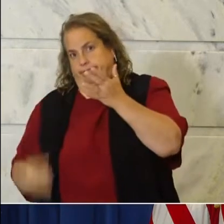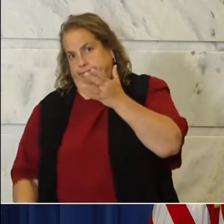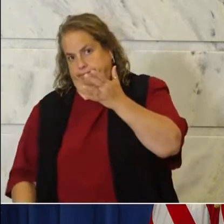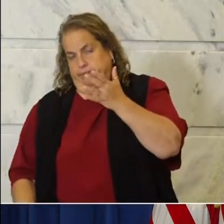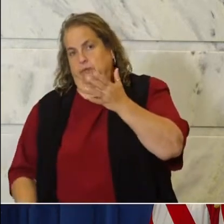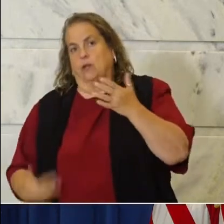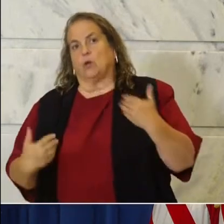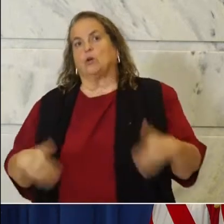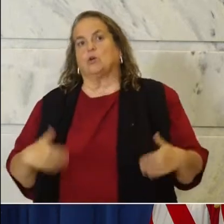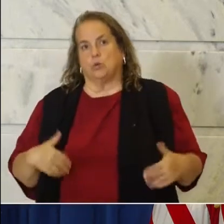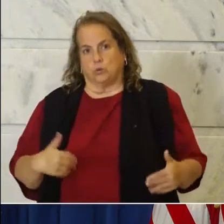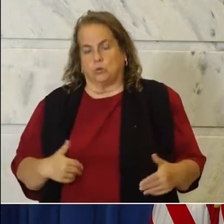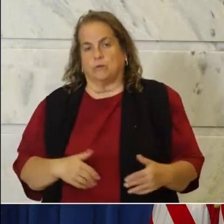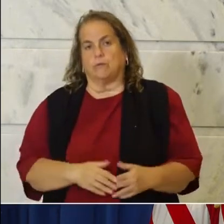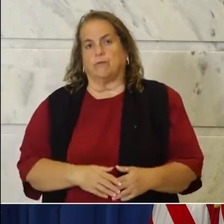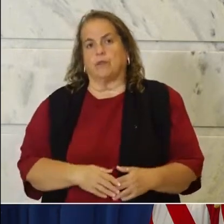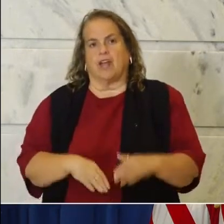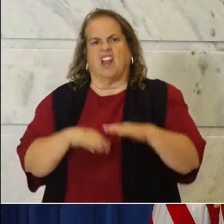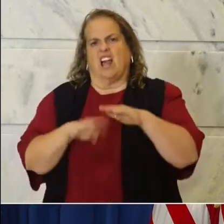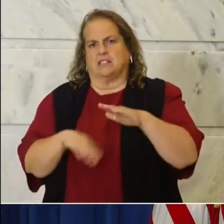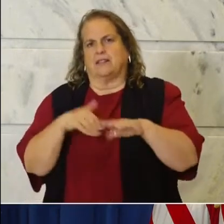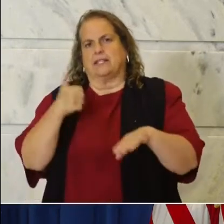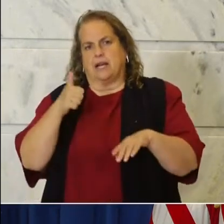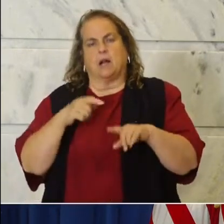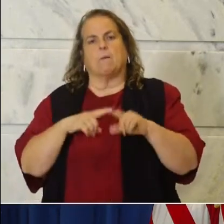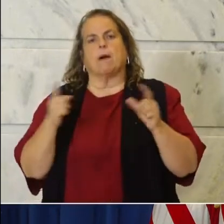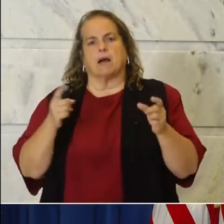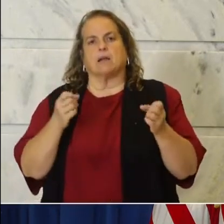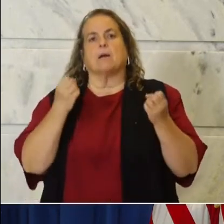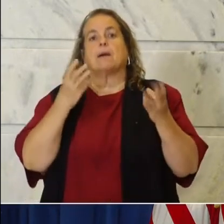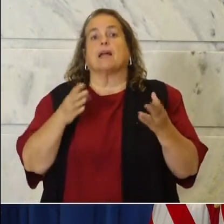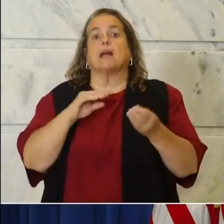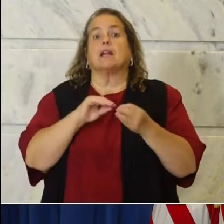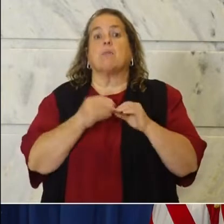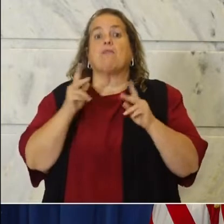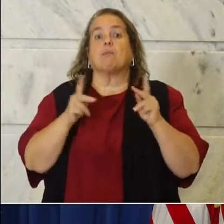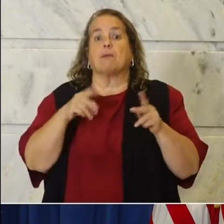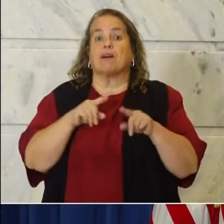but again, the numbers in these different counties can add up quickly,